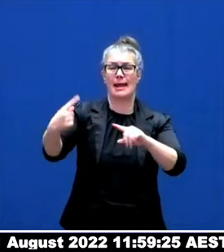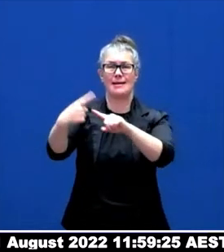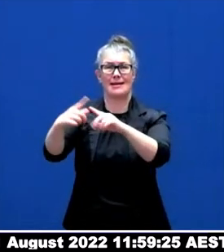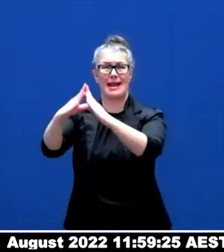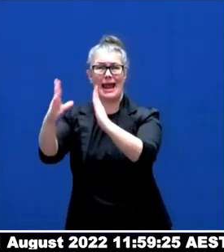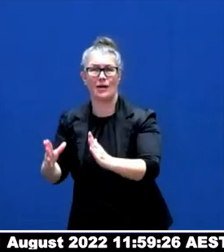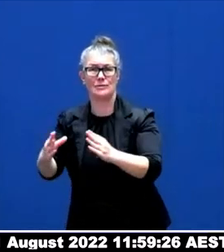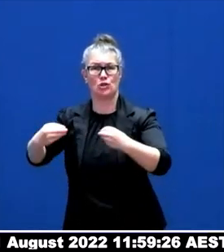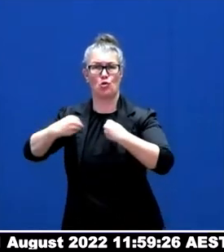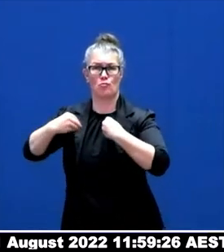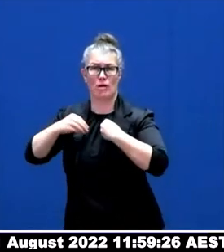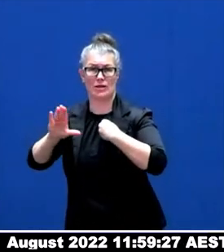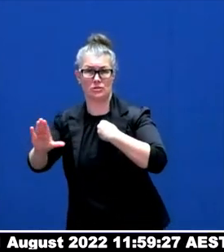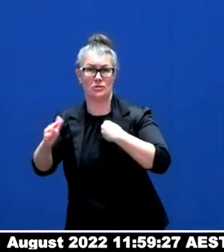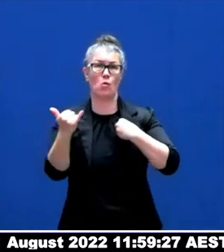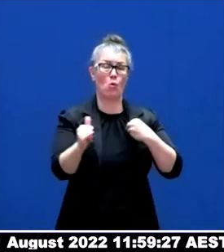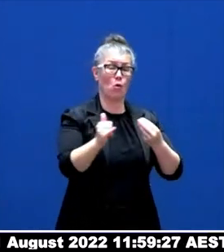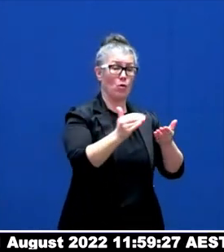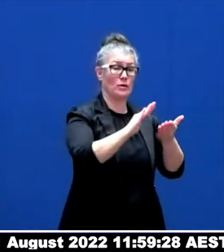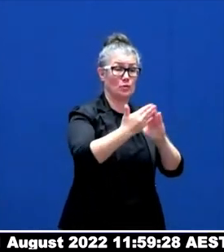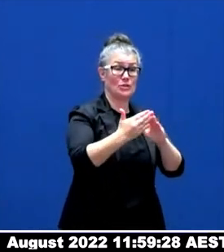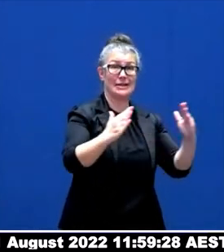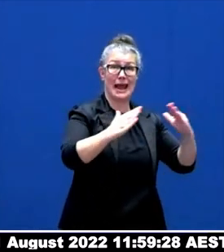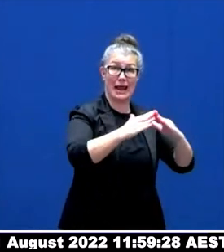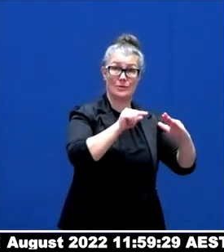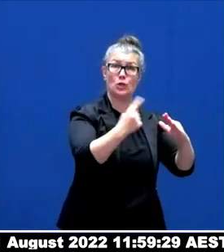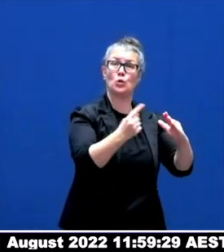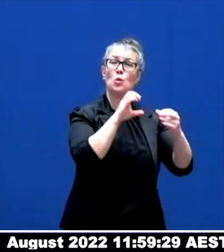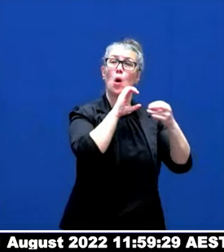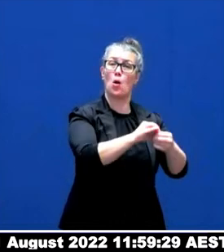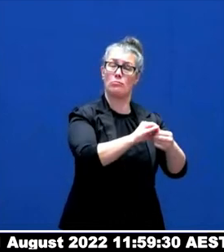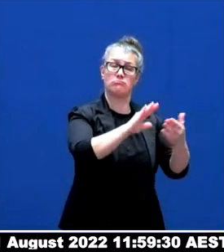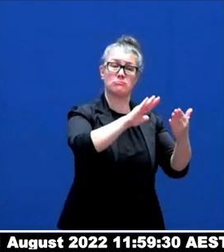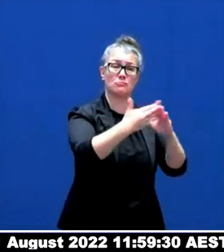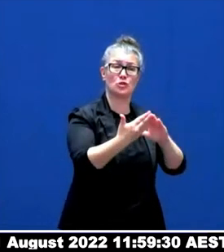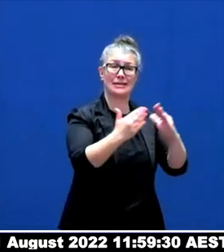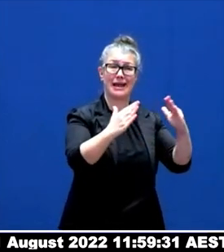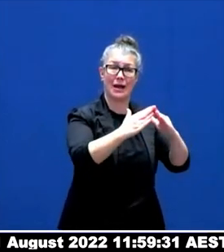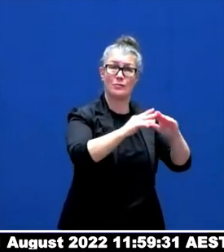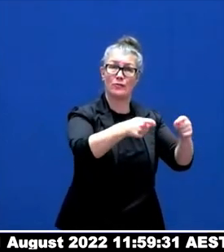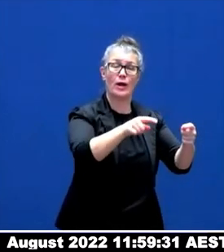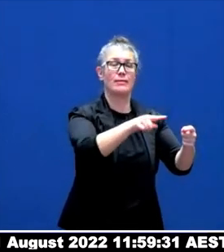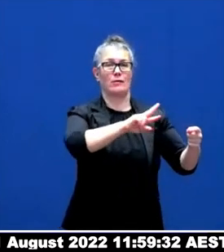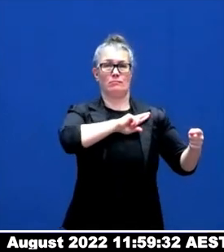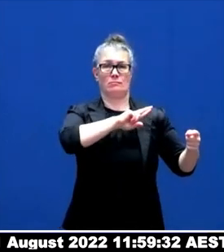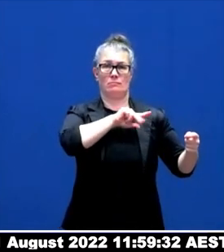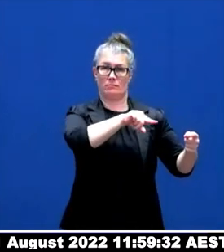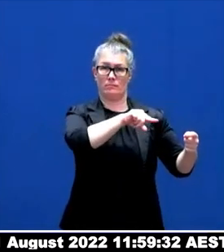in the instance of community housing, if that aspect was owned by a community housing provider, it would be the responsibility of the community housing provider.